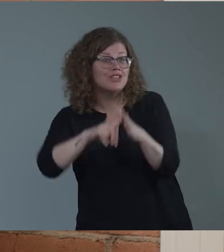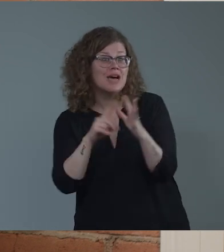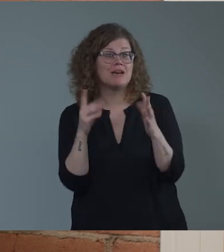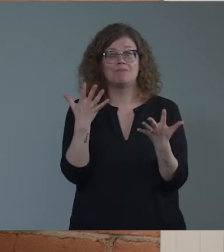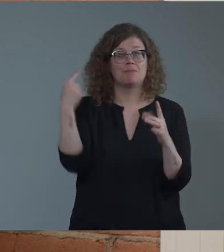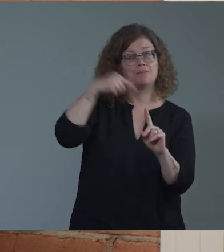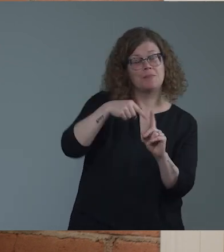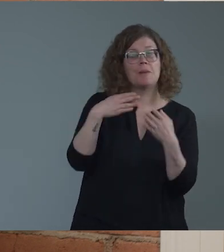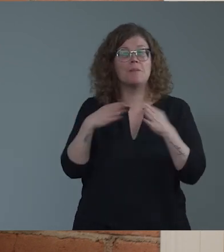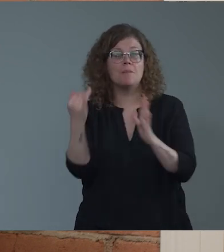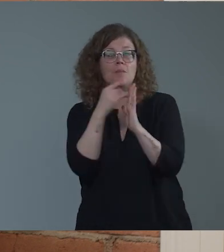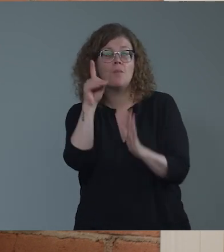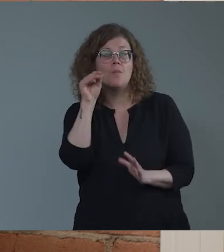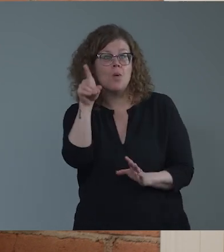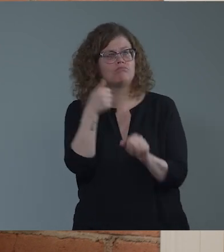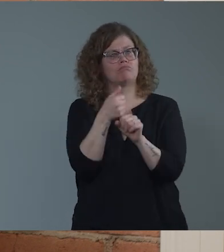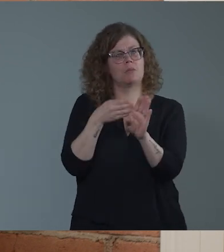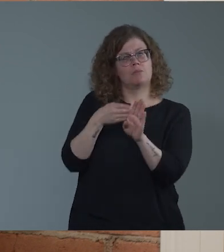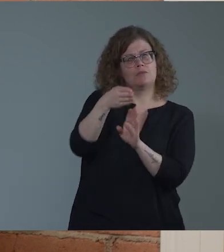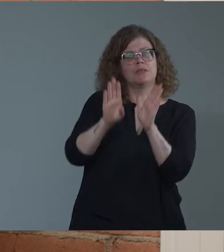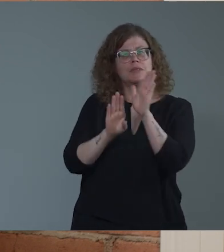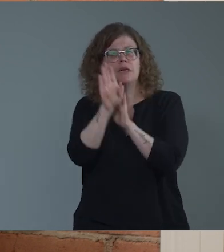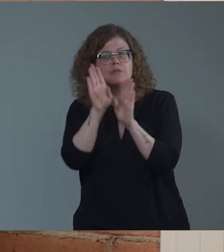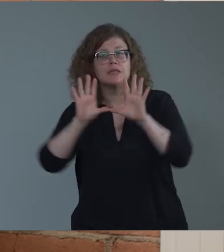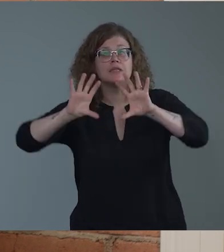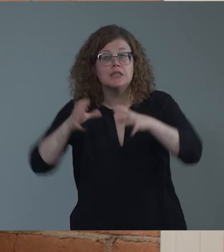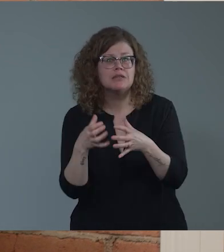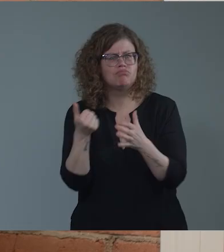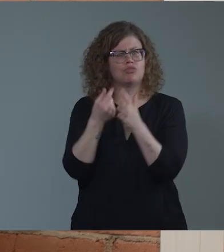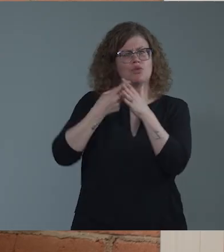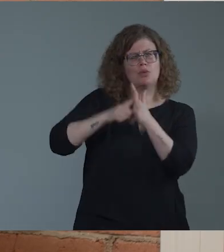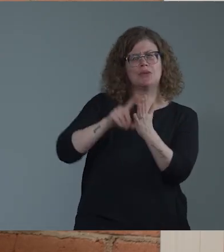Let's start from the beginning. So public Art 101 is a professional development series